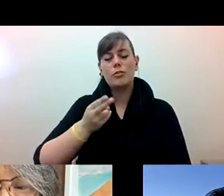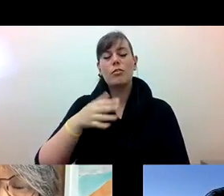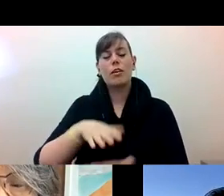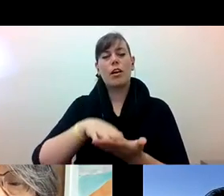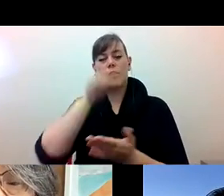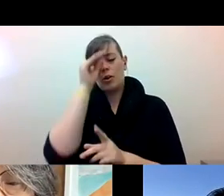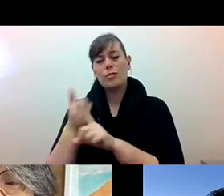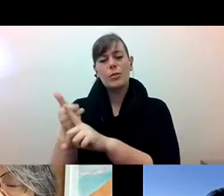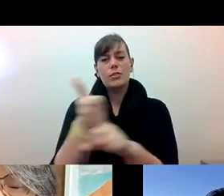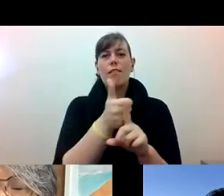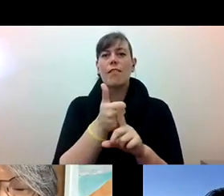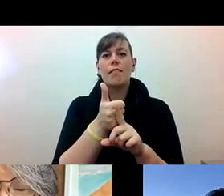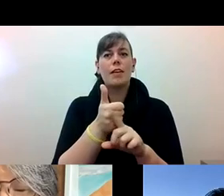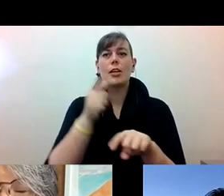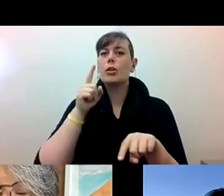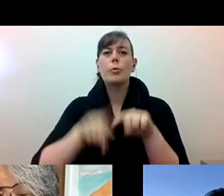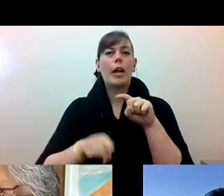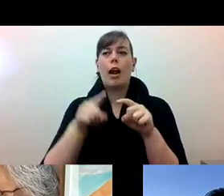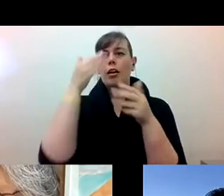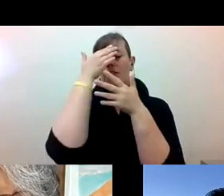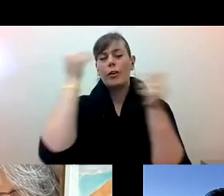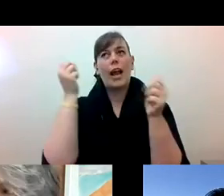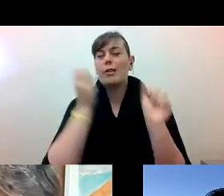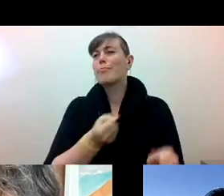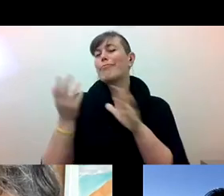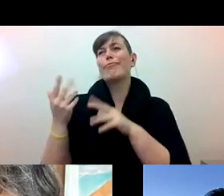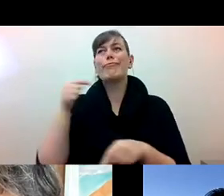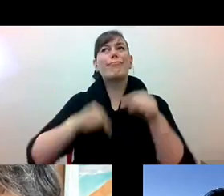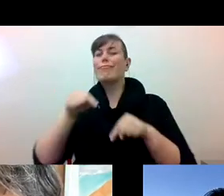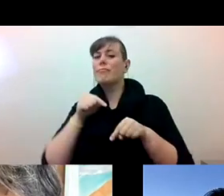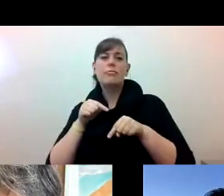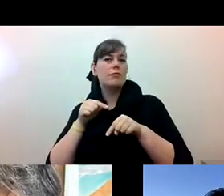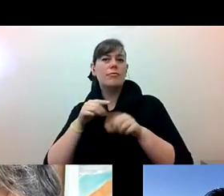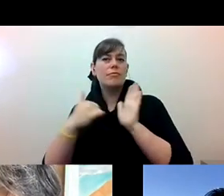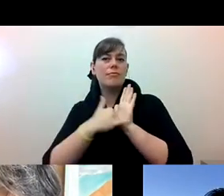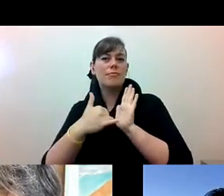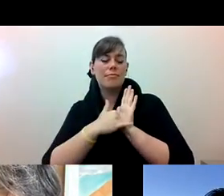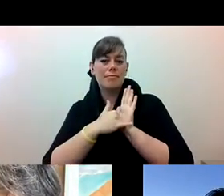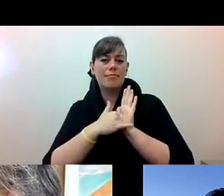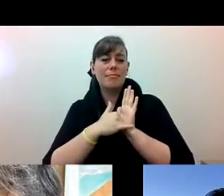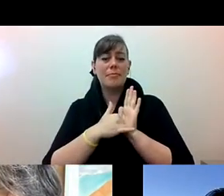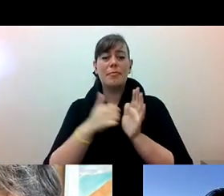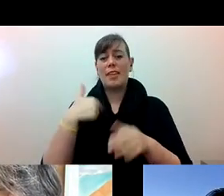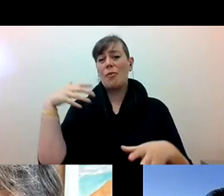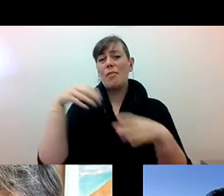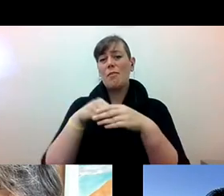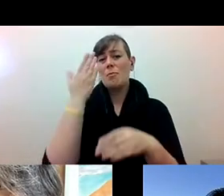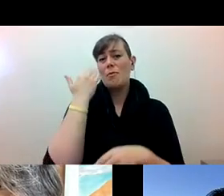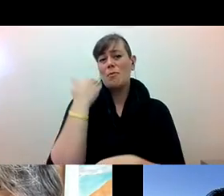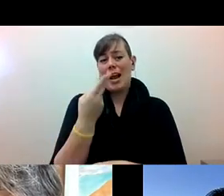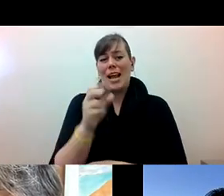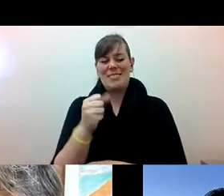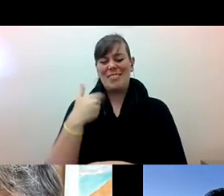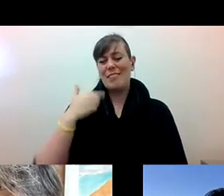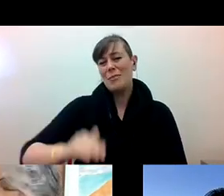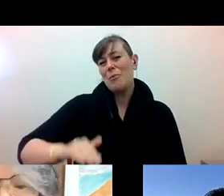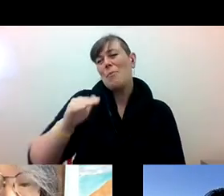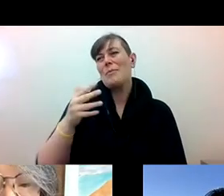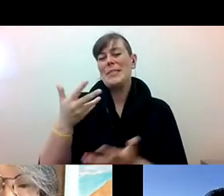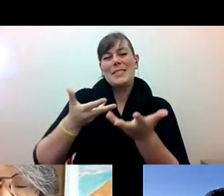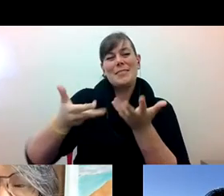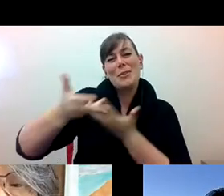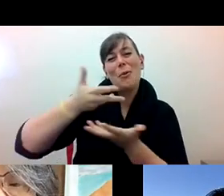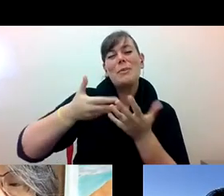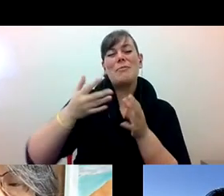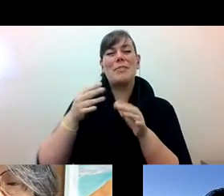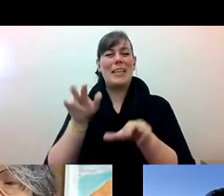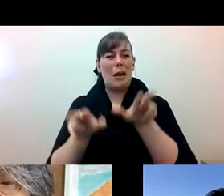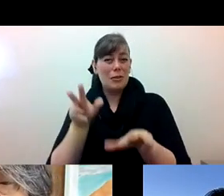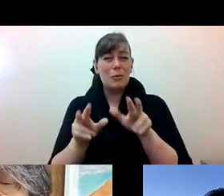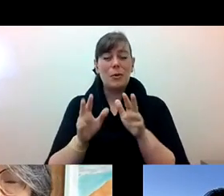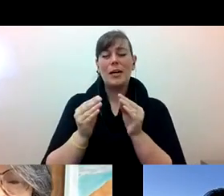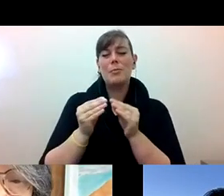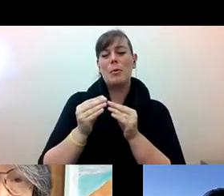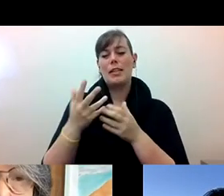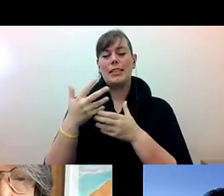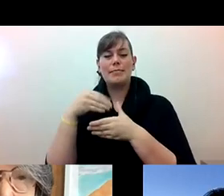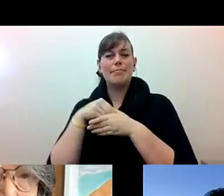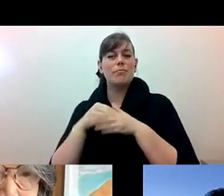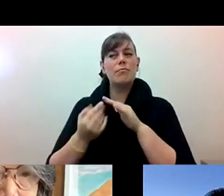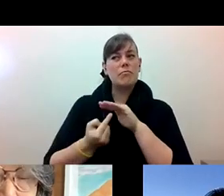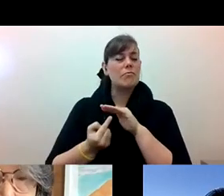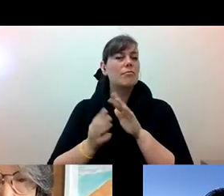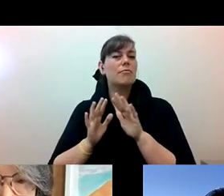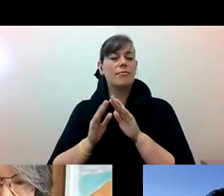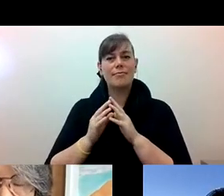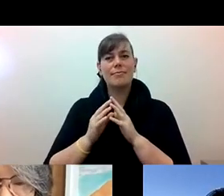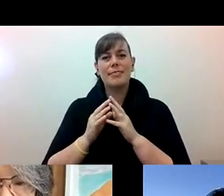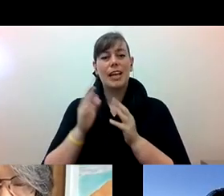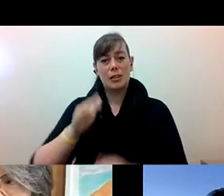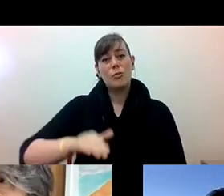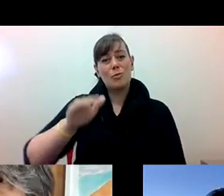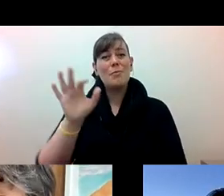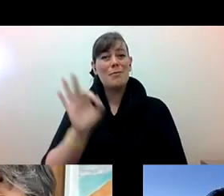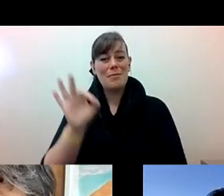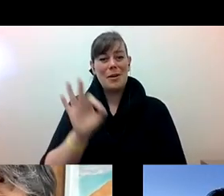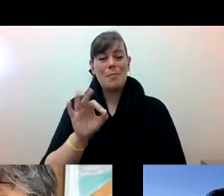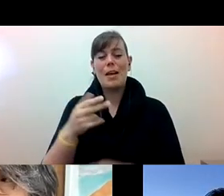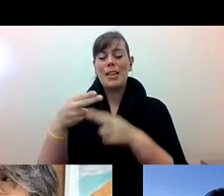Alex Tom he/him: in a lot of ways there's no turning back. And, you know, I talked about getting involved in high school. I grew up very socially awkward, introverted, and... and also growing up in Fremont I was called chink chap, jap, gook.